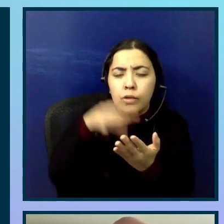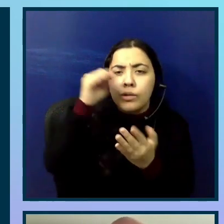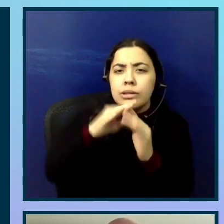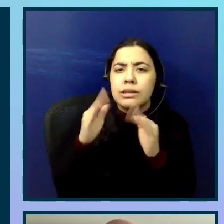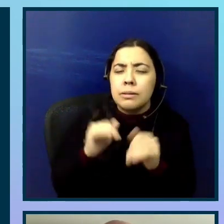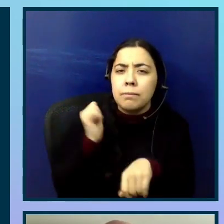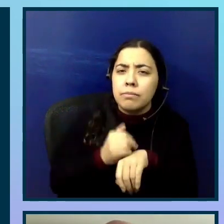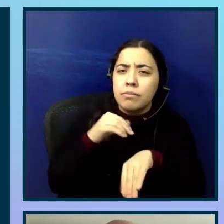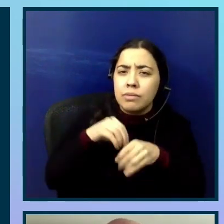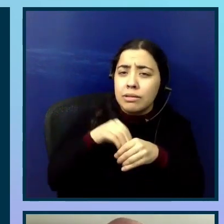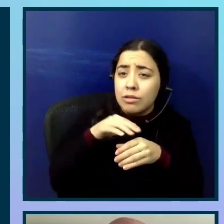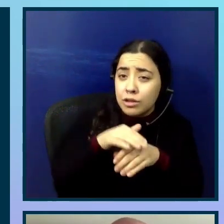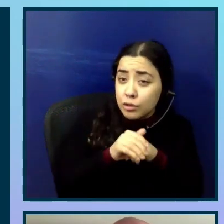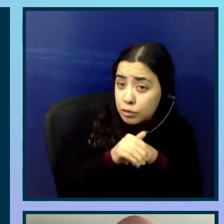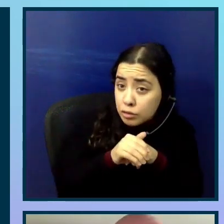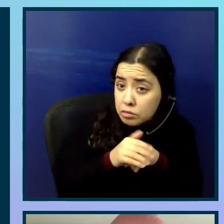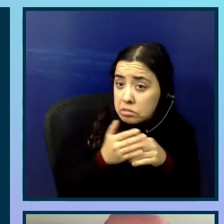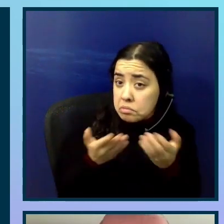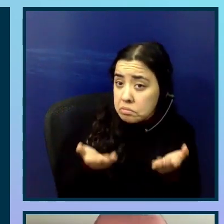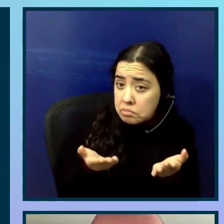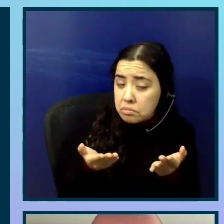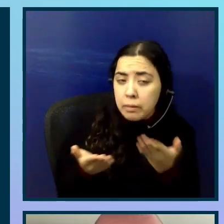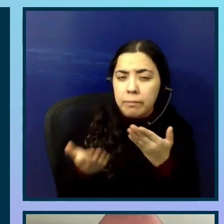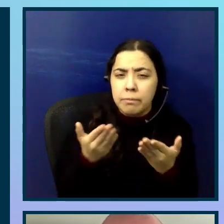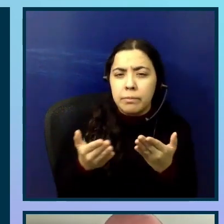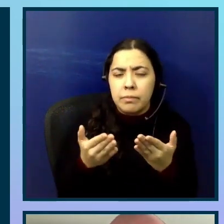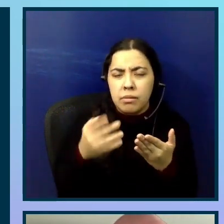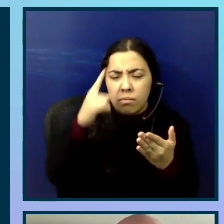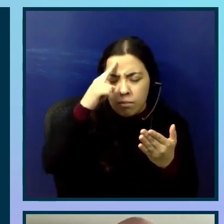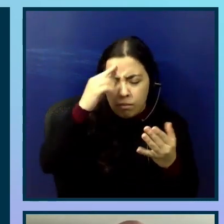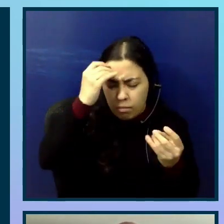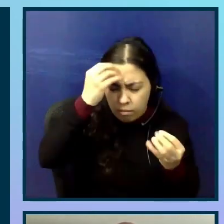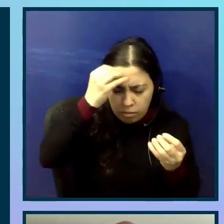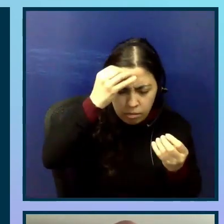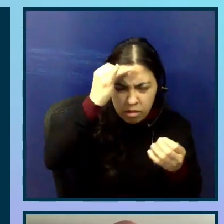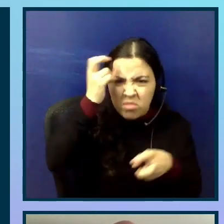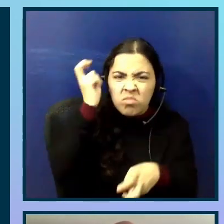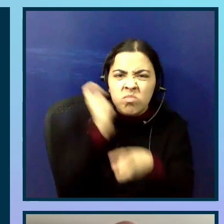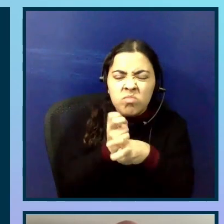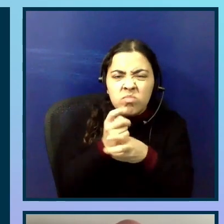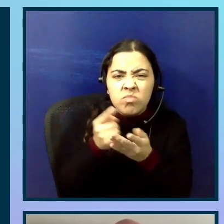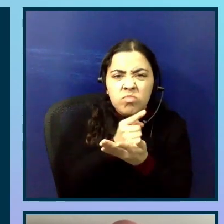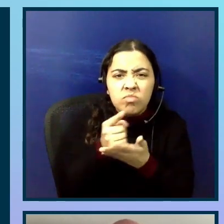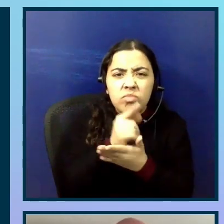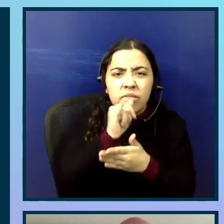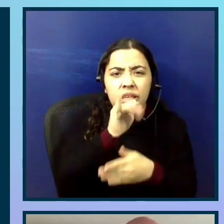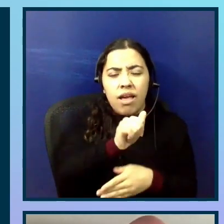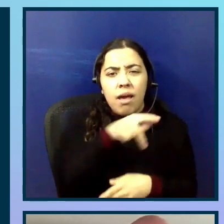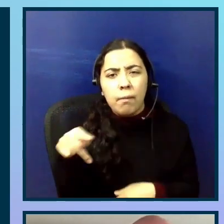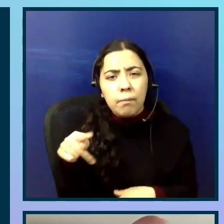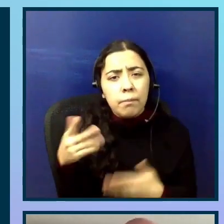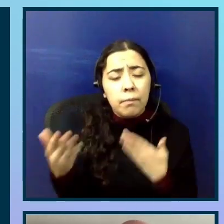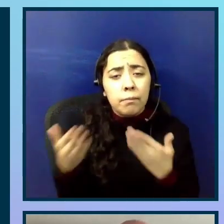They may have had, sort of may find it cognitively incredibly difficult to navigate. They may have struggled with impact technology.